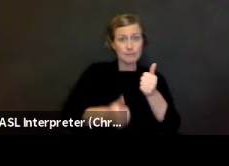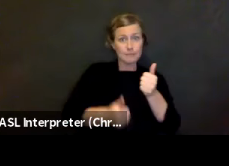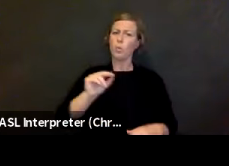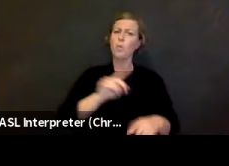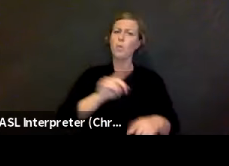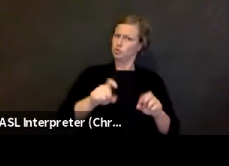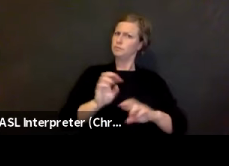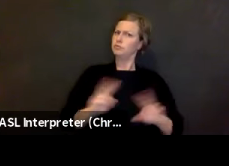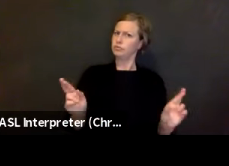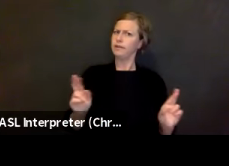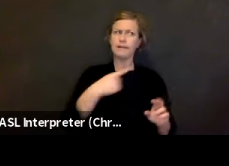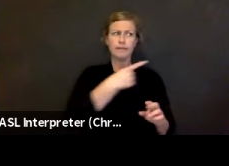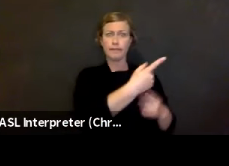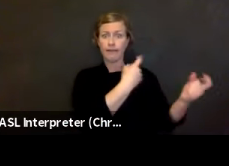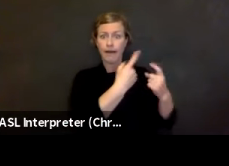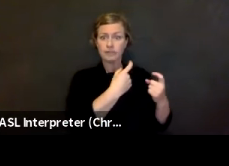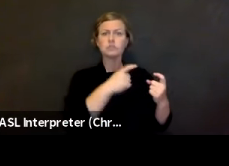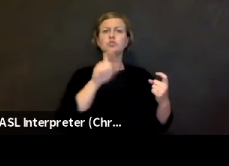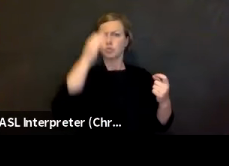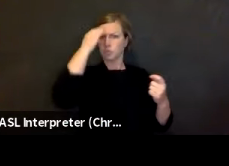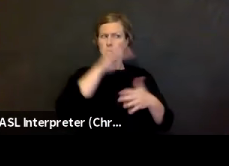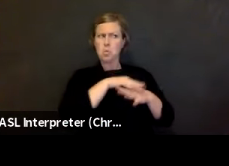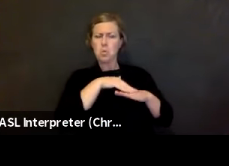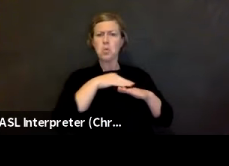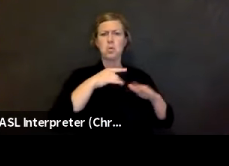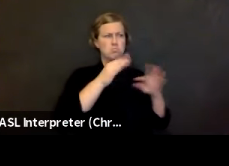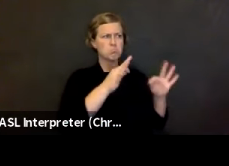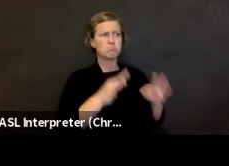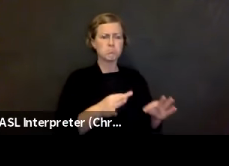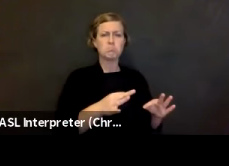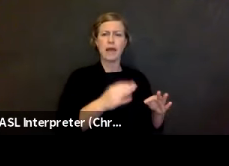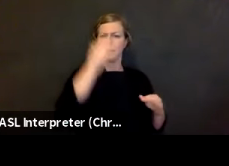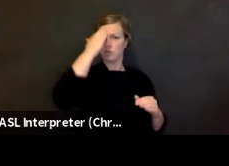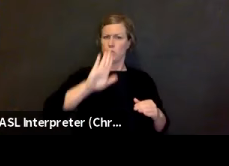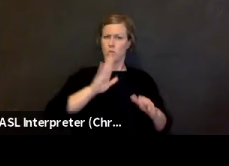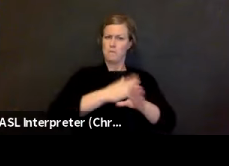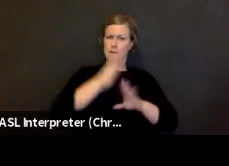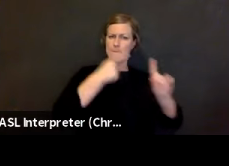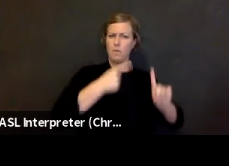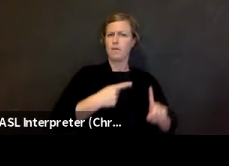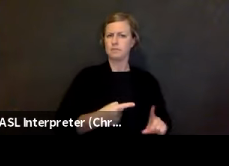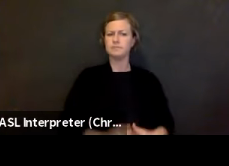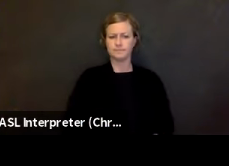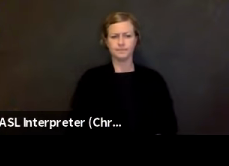an absolute expert on every piece of legislation or issue, but you are expected to be prepared